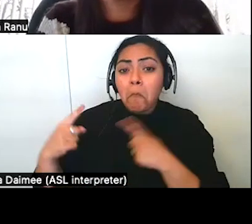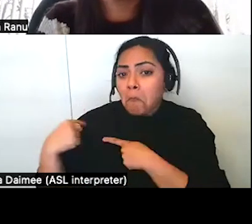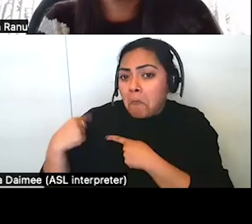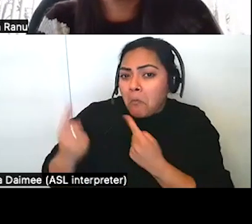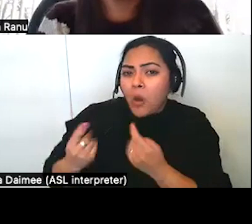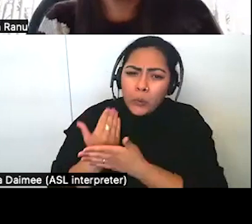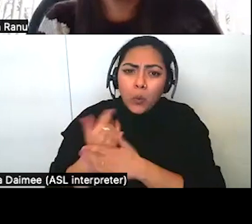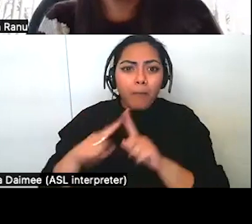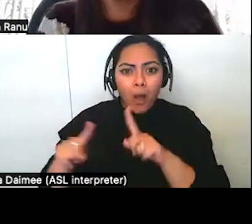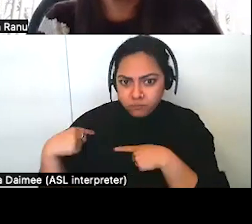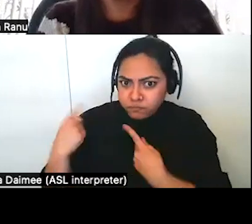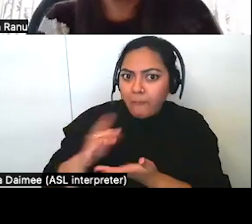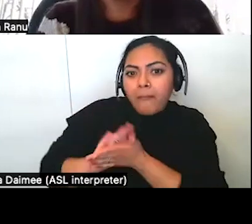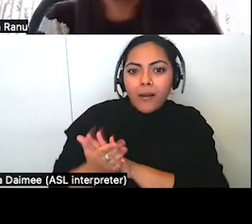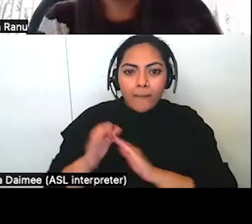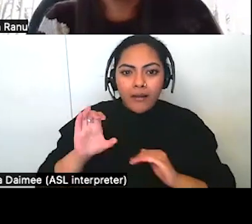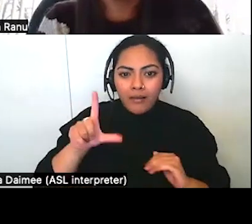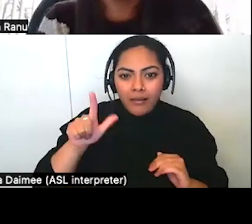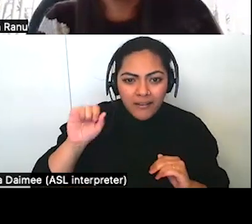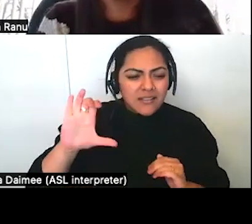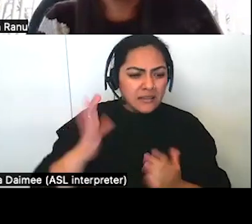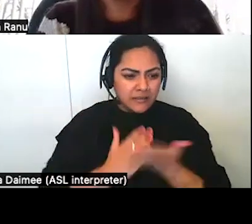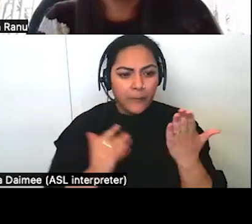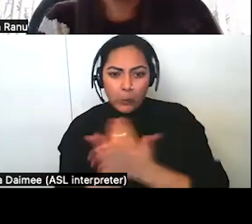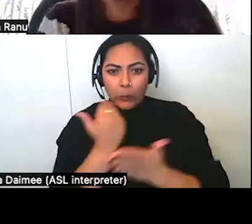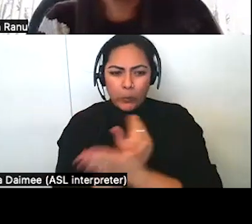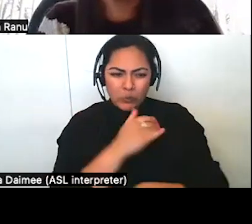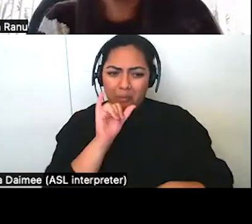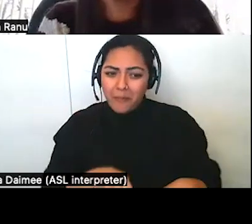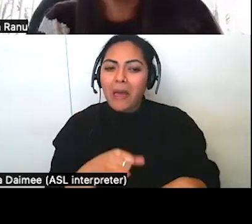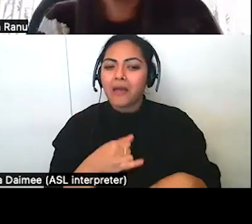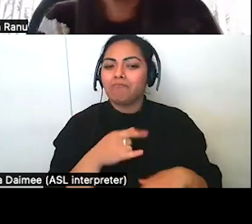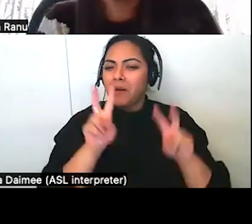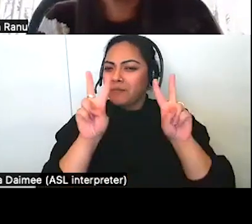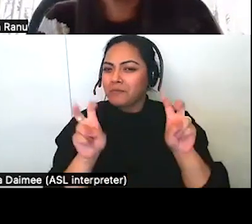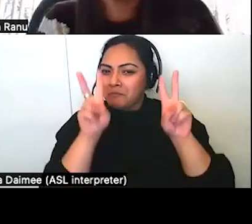So, gothic and ghost is an interesting place to check out for maybe what's happening next.